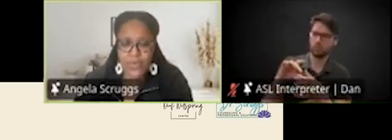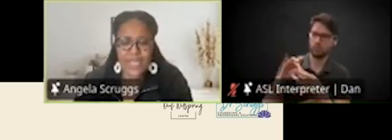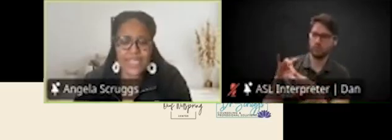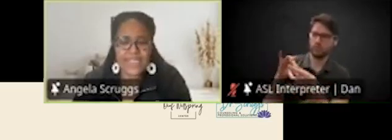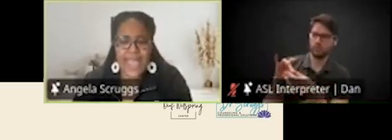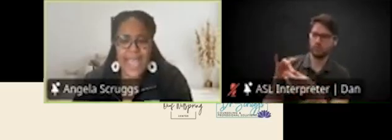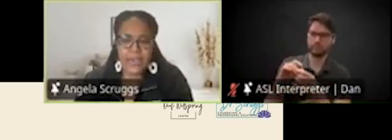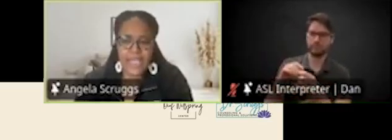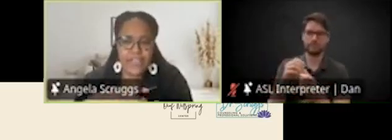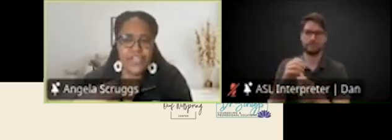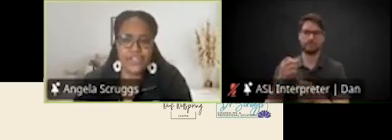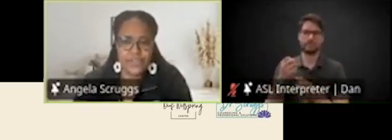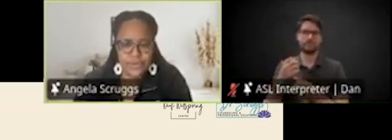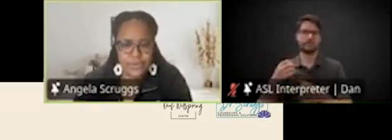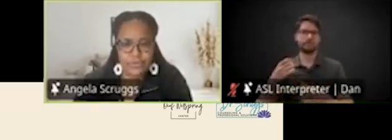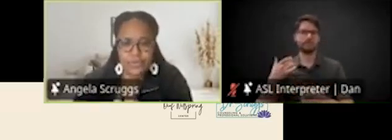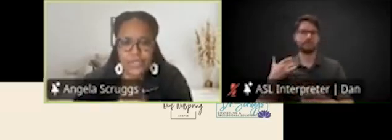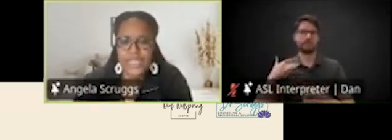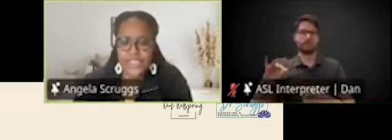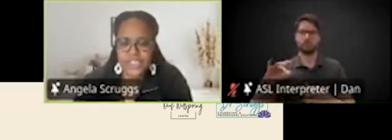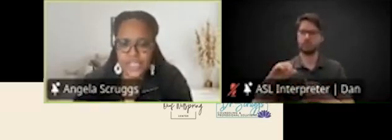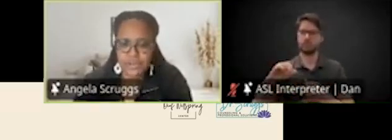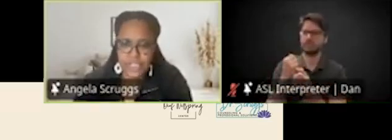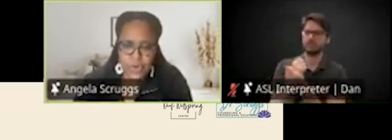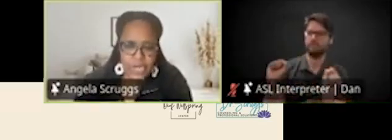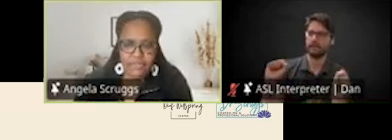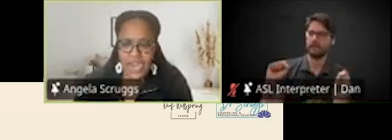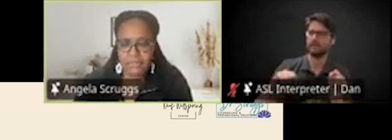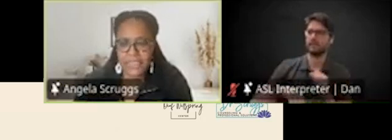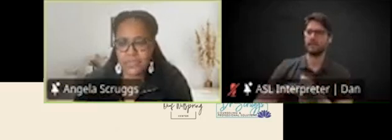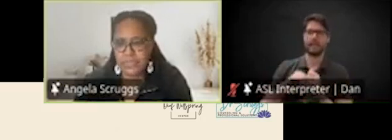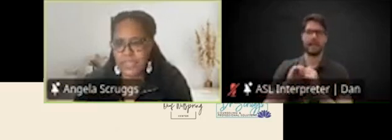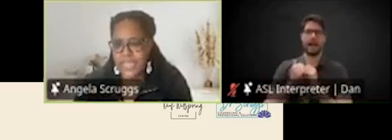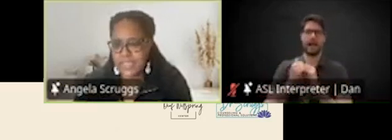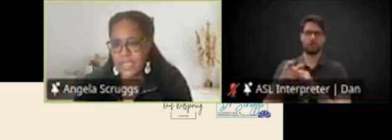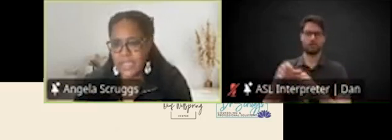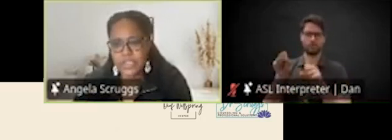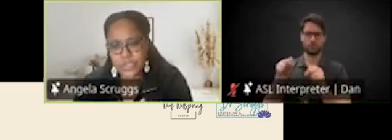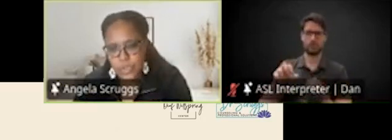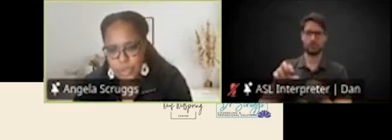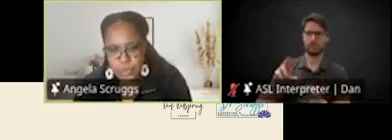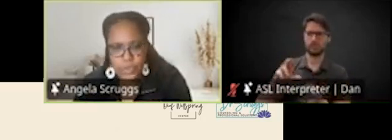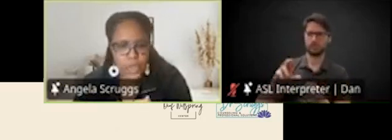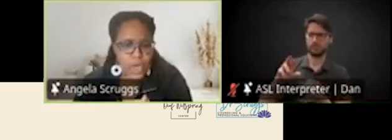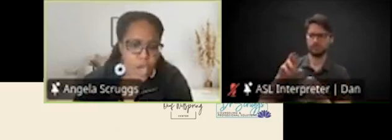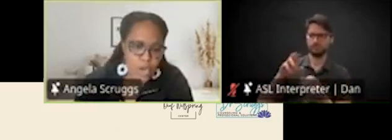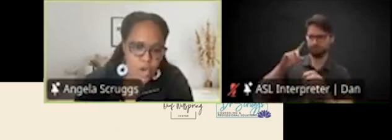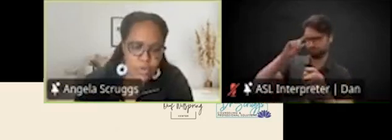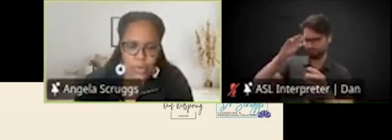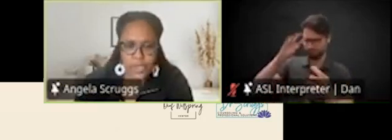as well as how can you re-engineer your environments, whether that's school, or home,